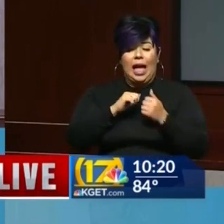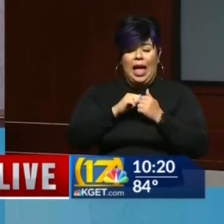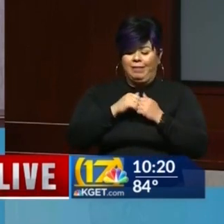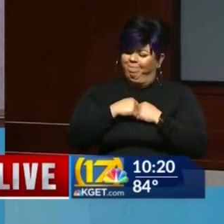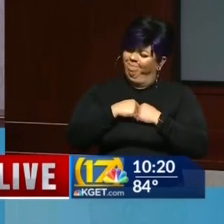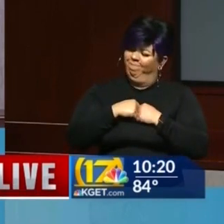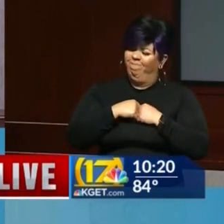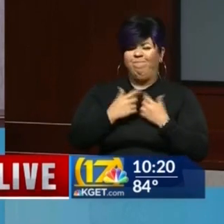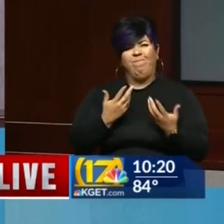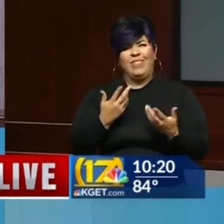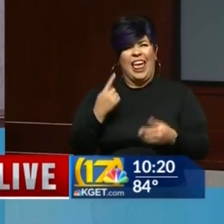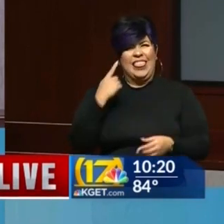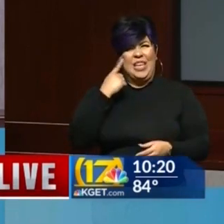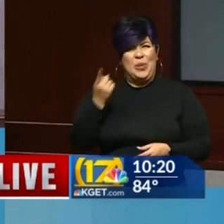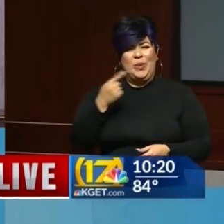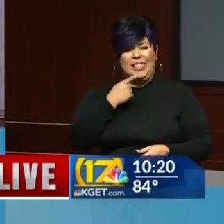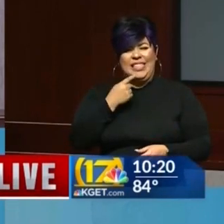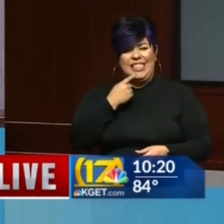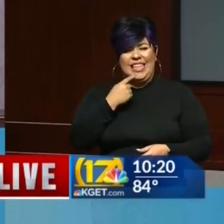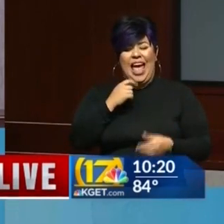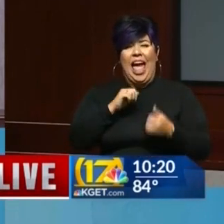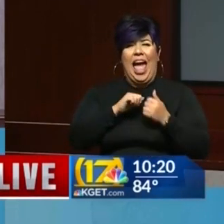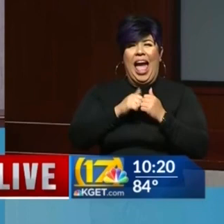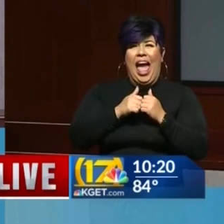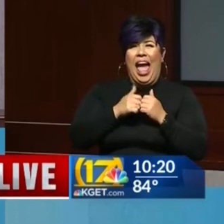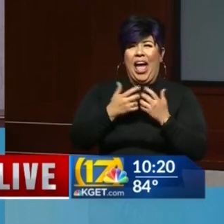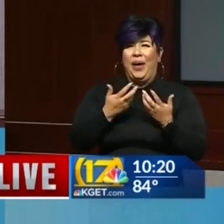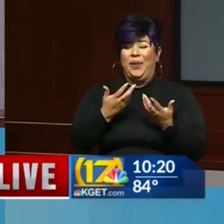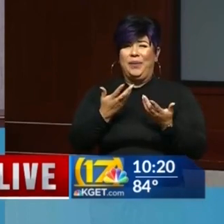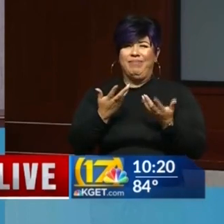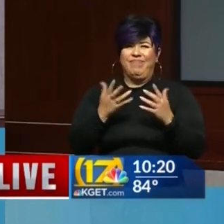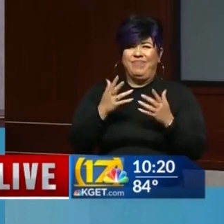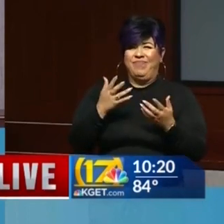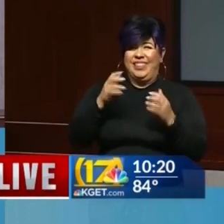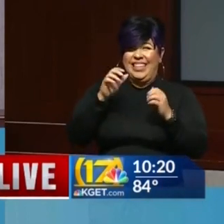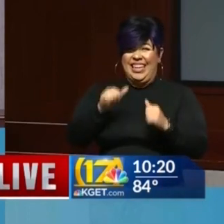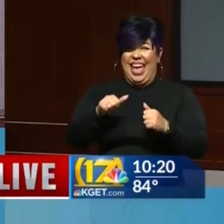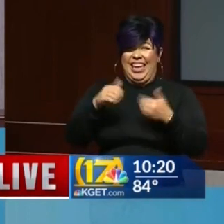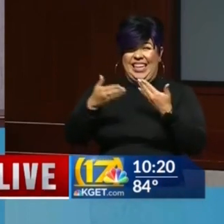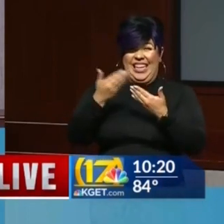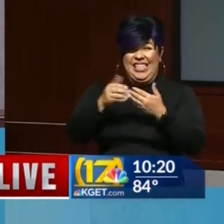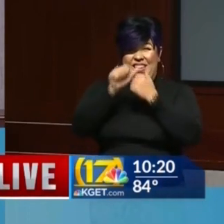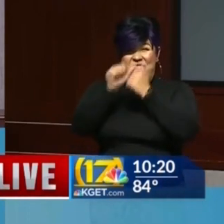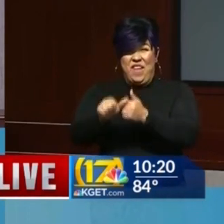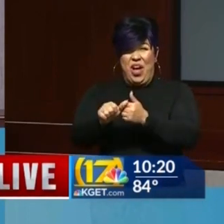SURE. I THINK THAT WHAT HE YOU ARE ASKING.